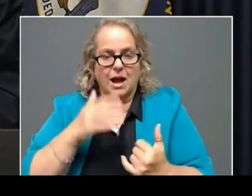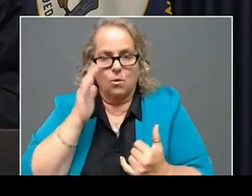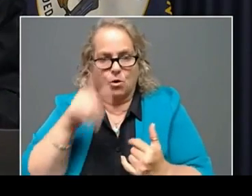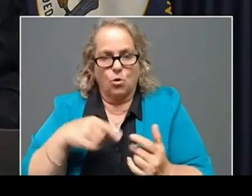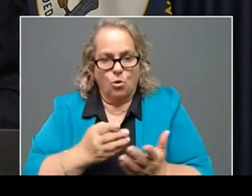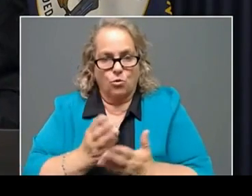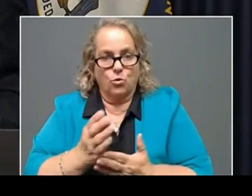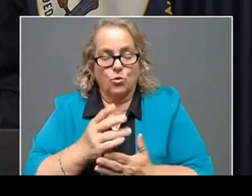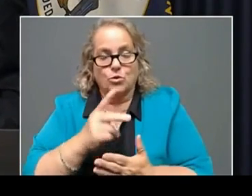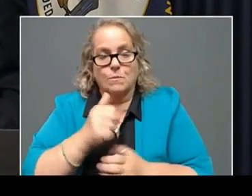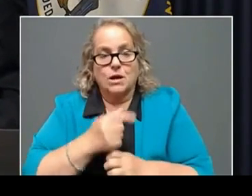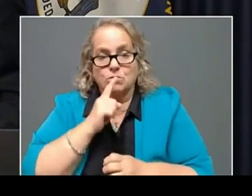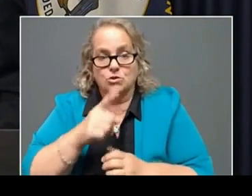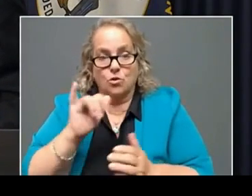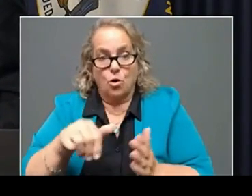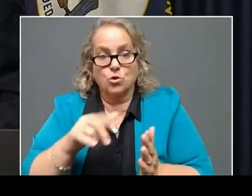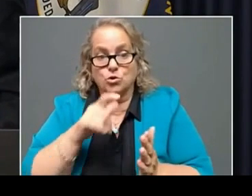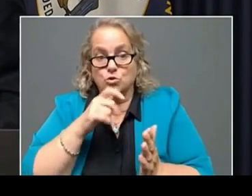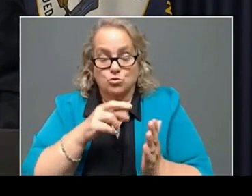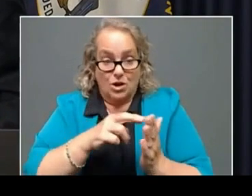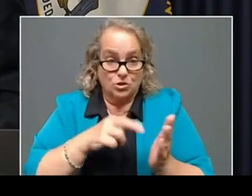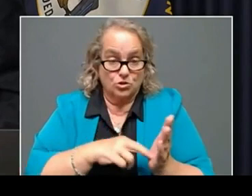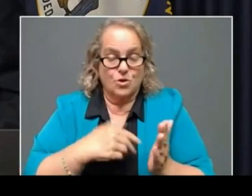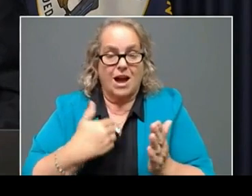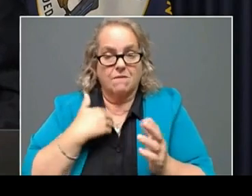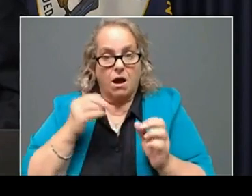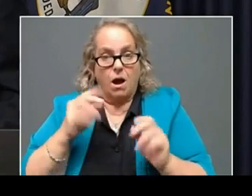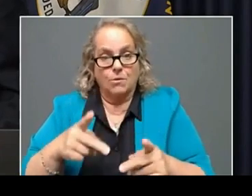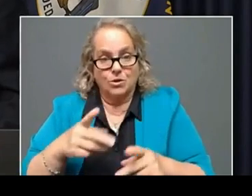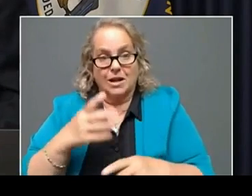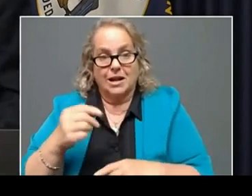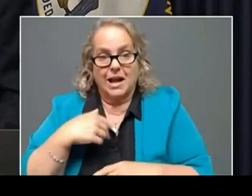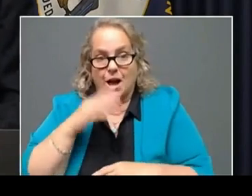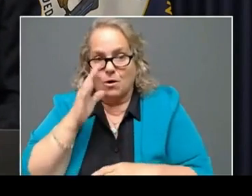have an opportunity and I will endeavor to be brief in responses though I